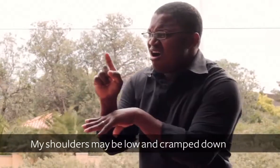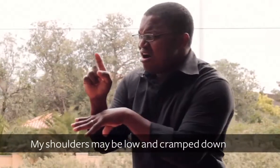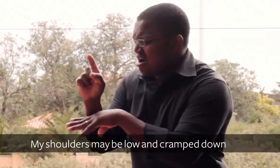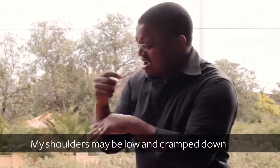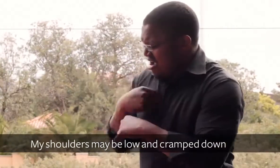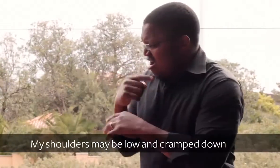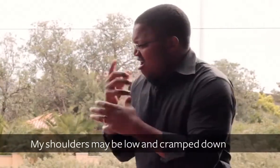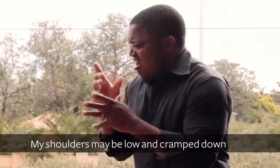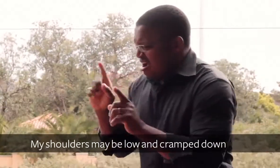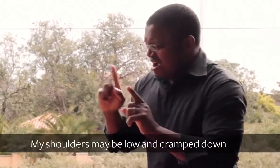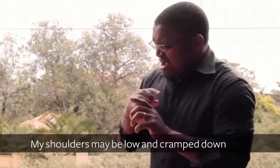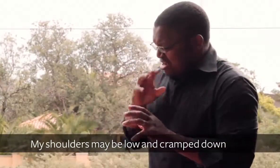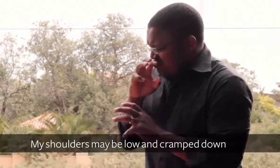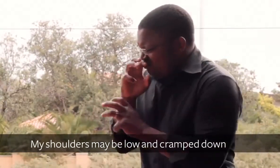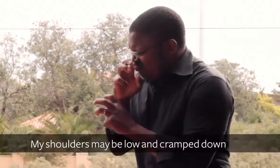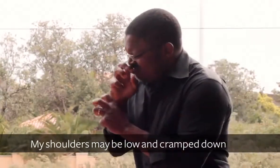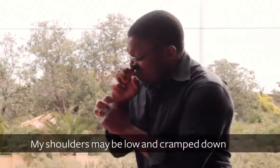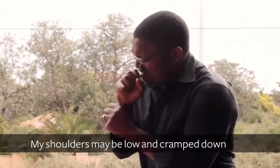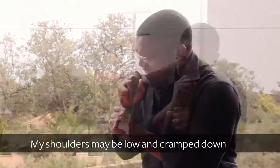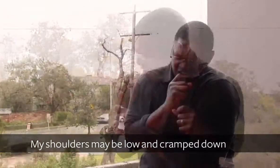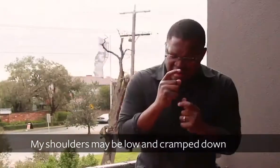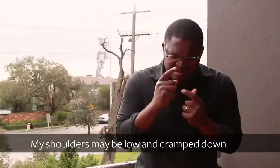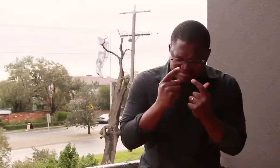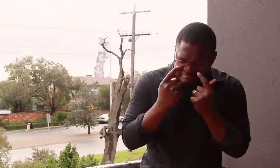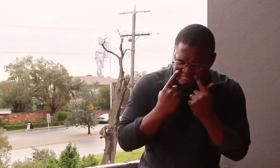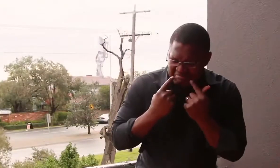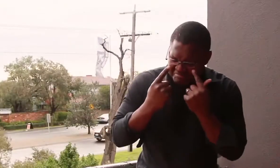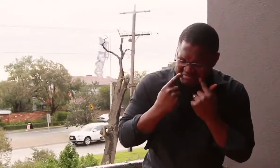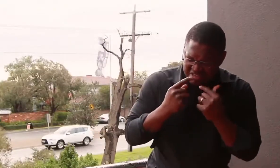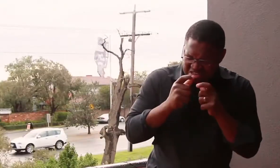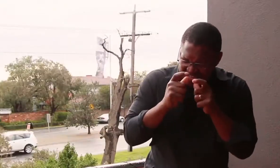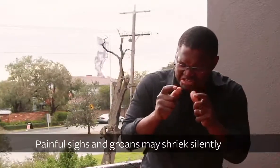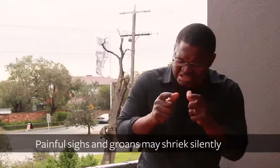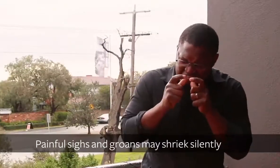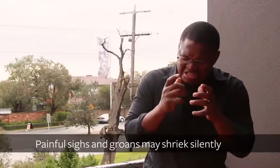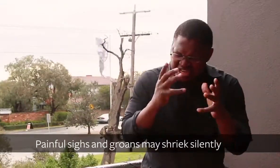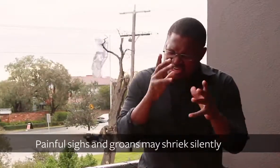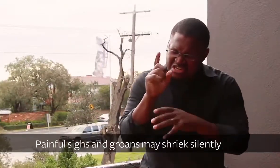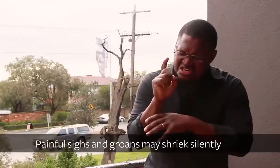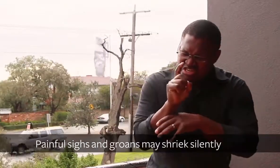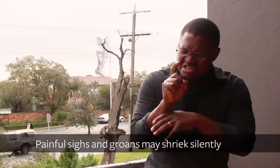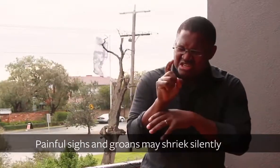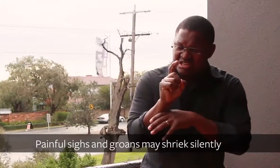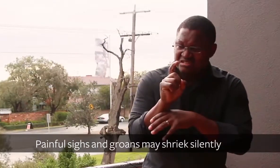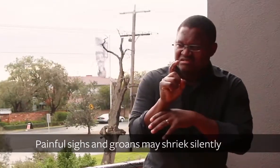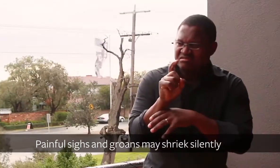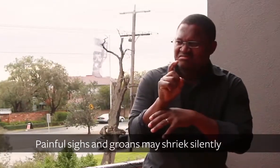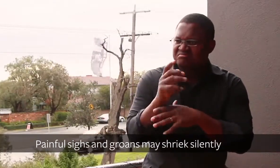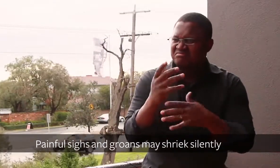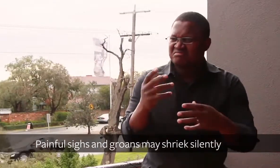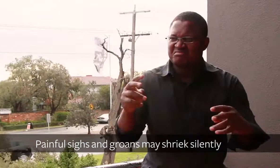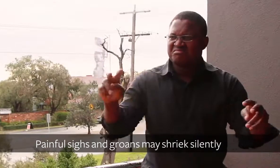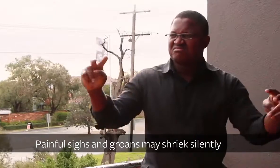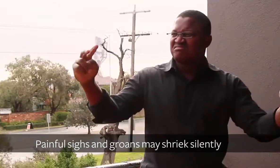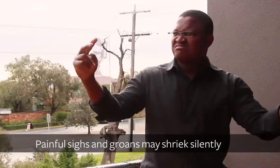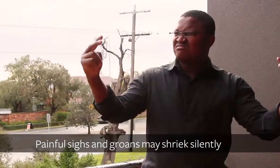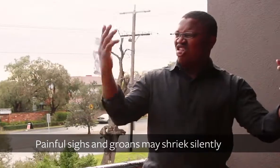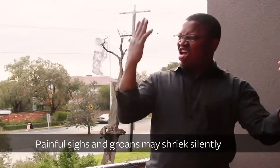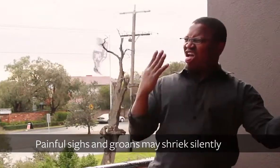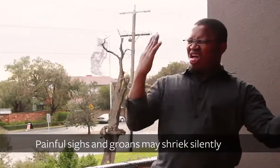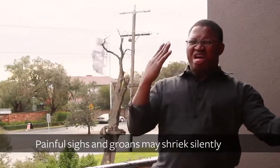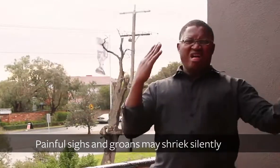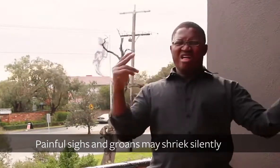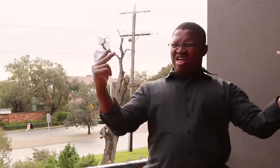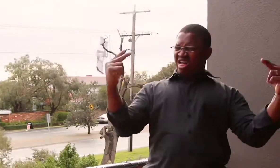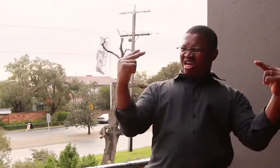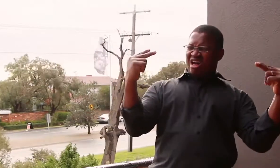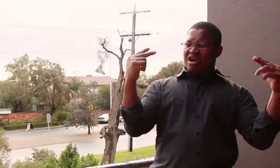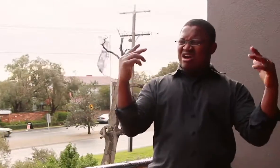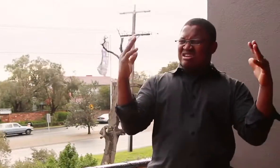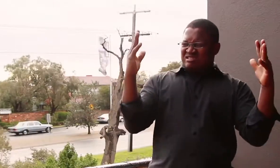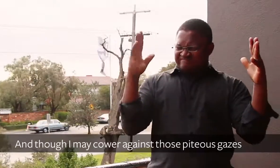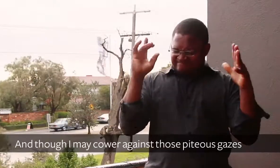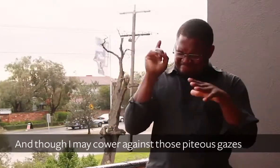low and cramped down. Painful sighs and groans may shriek silently. And though I